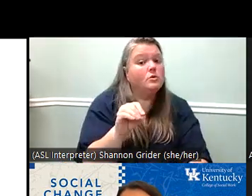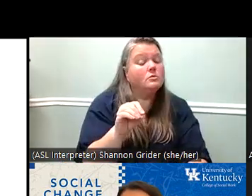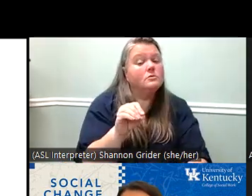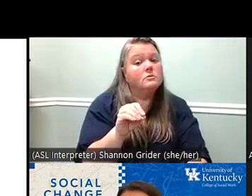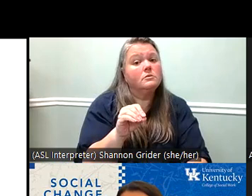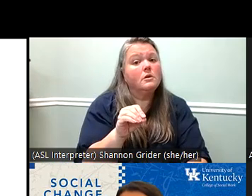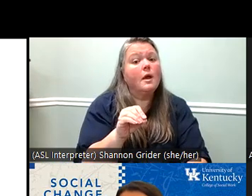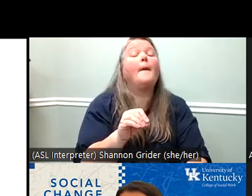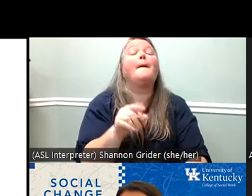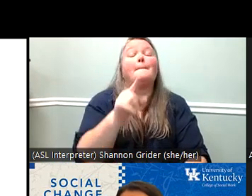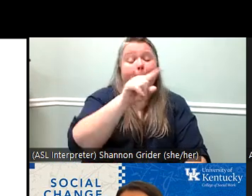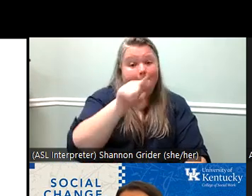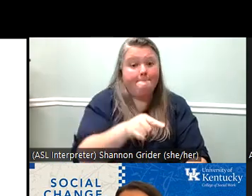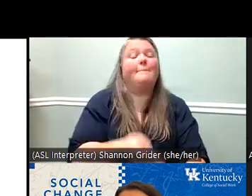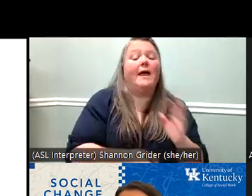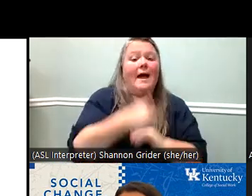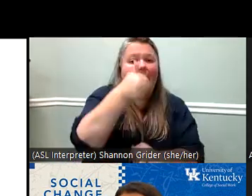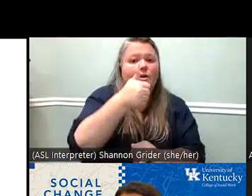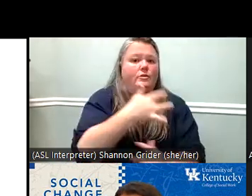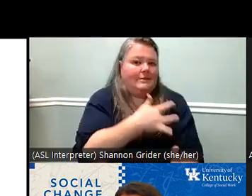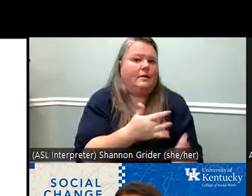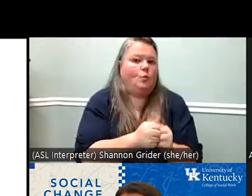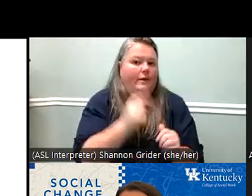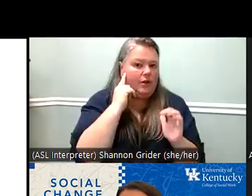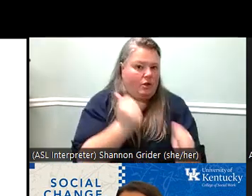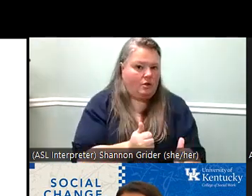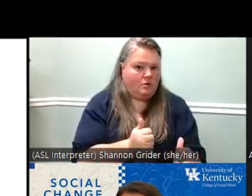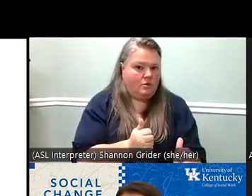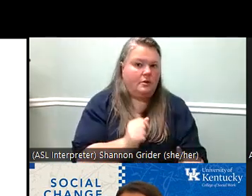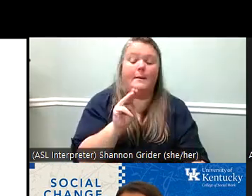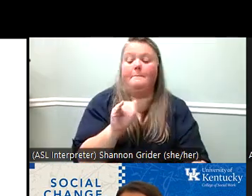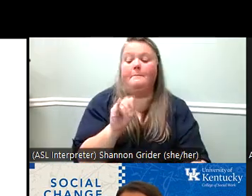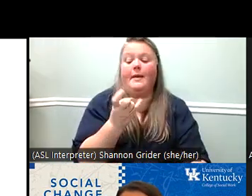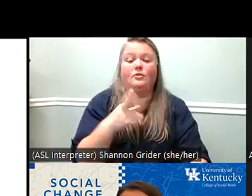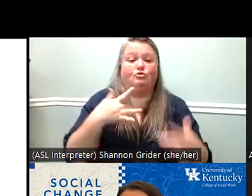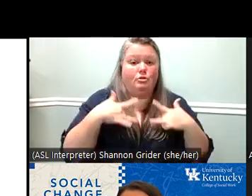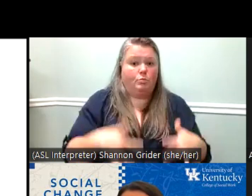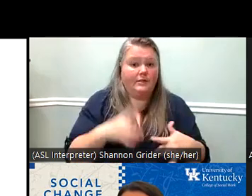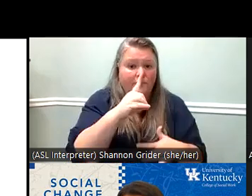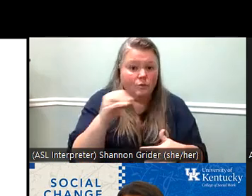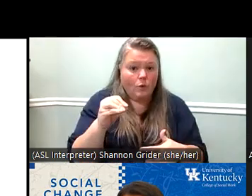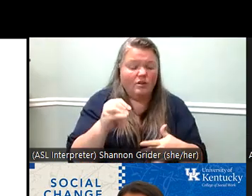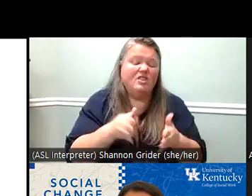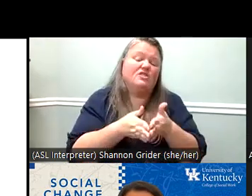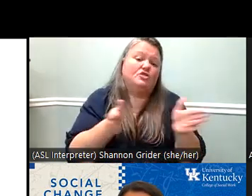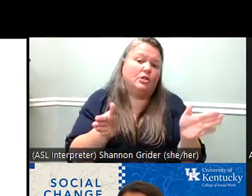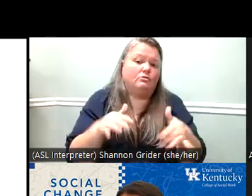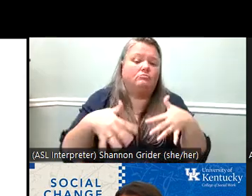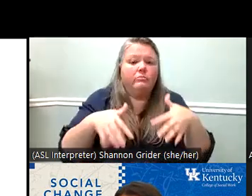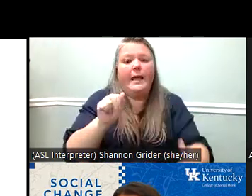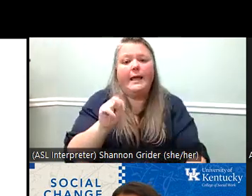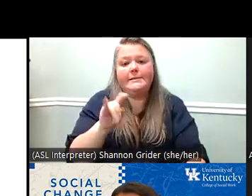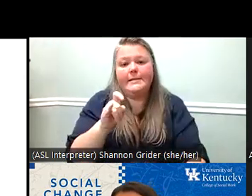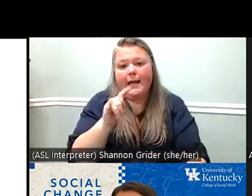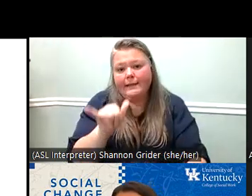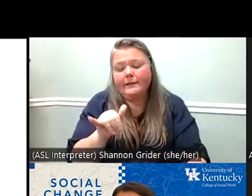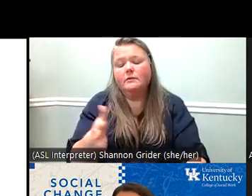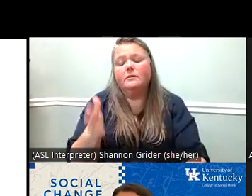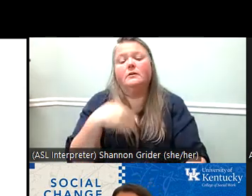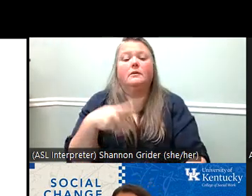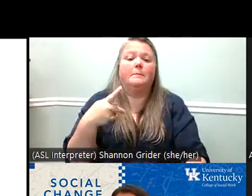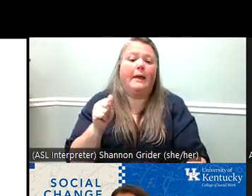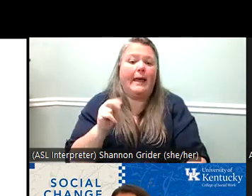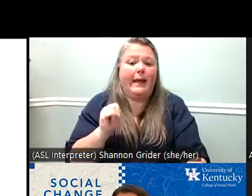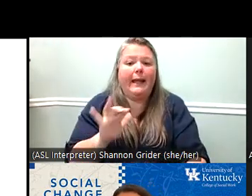WE TALK ABOUT WHAT MENTAL HEALTH DISORDERS ARE ASSOCIATED WITH HEARING LOSS? ALSO WHICH ONES ARE ASSOCIATED WITH TINNITUS TOO. SO THESE ARE ALL EXAMPLES OF DISORDERS,